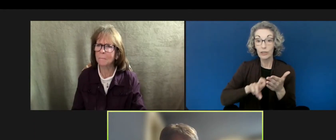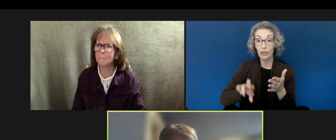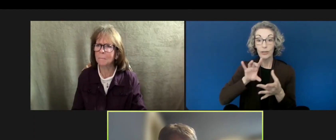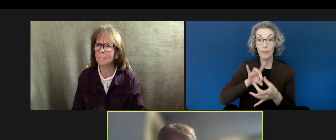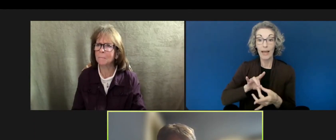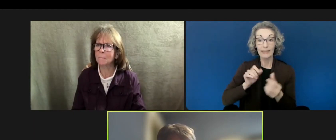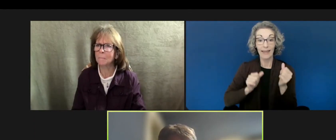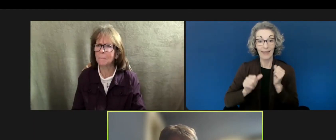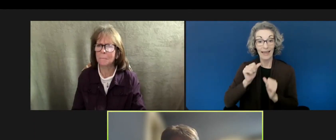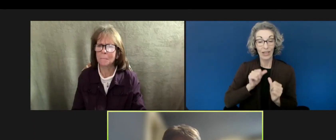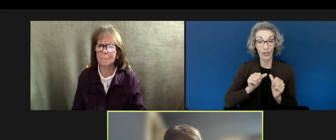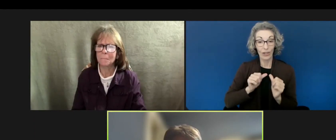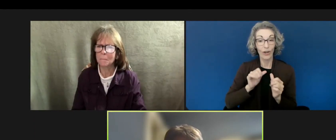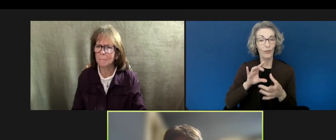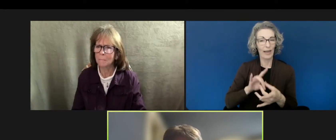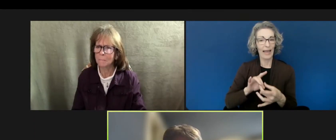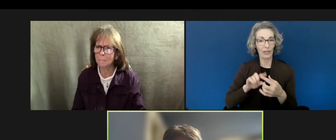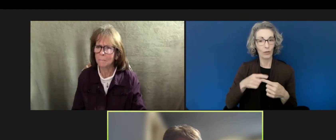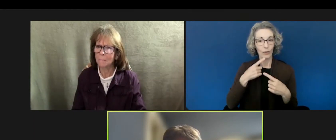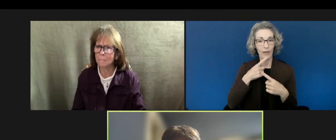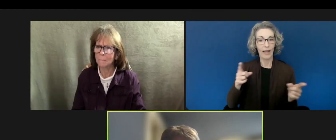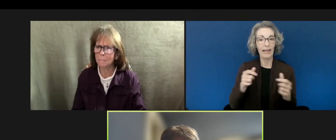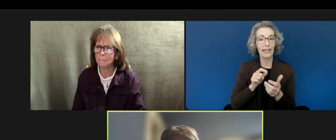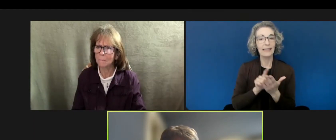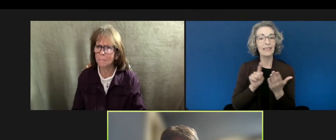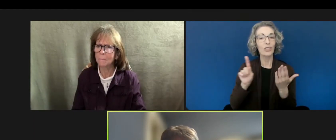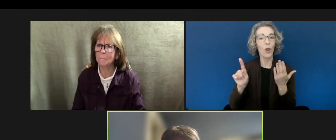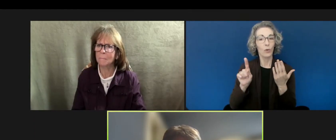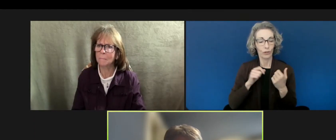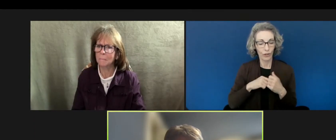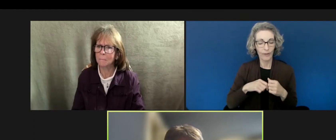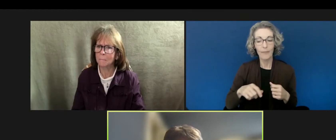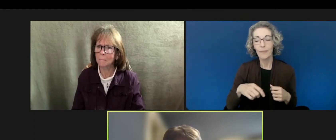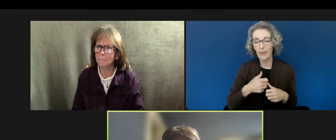So, four of our team members are here, five of us worked hard on this